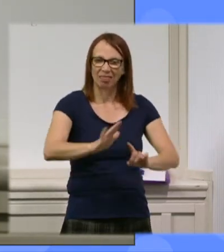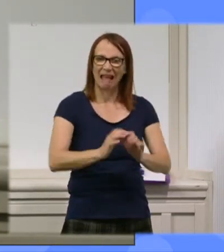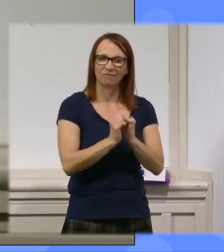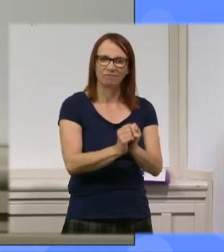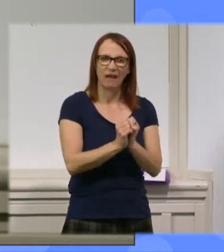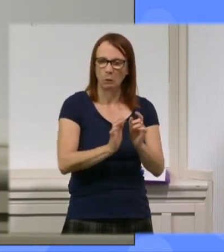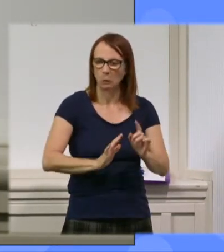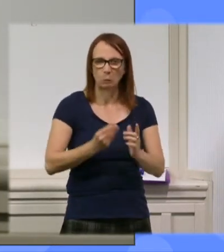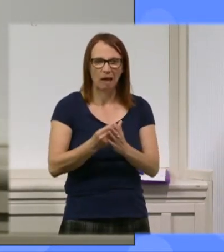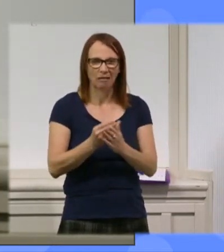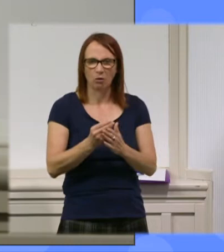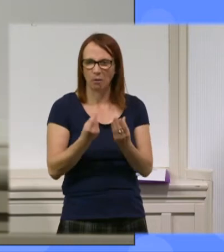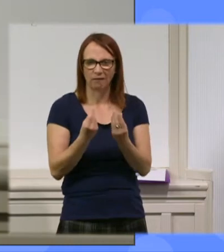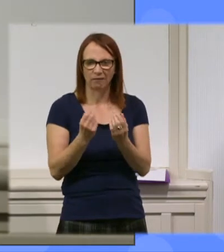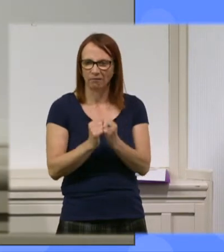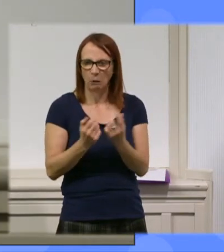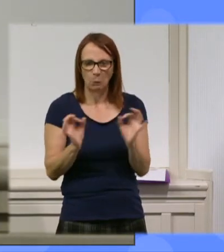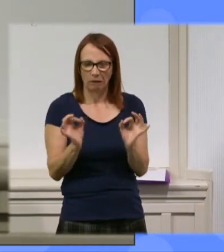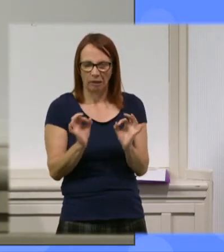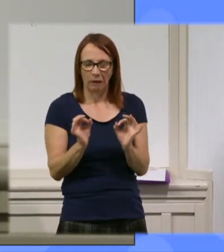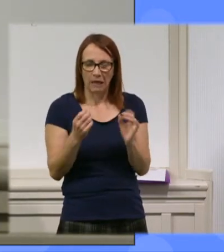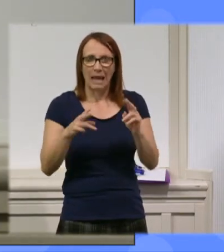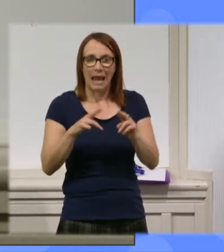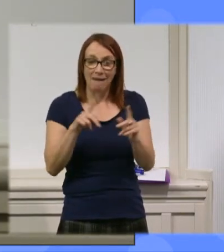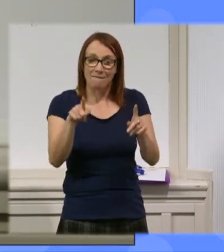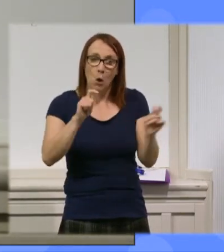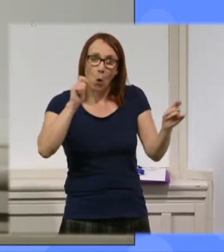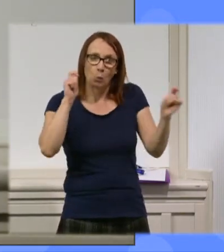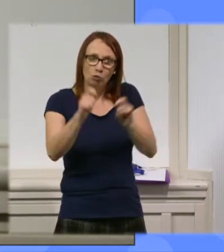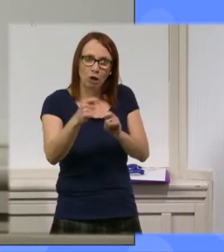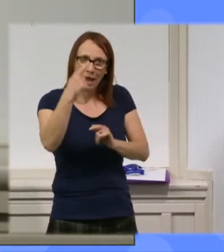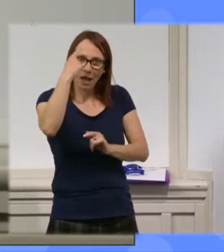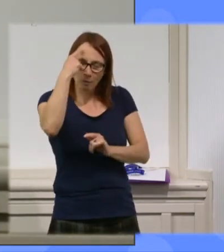that we all collectively own it should be you work to the benefit of all of us